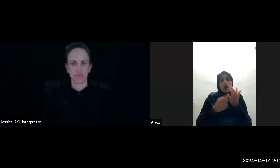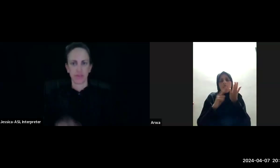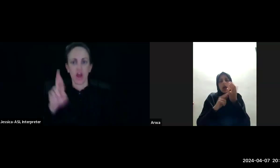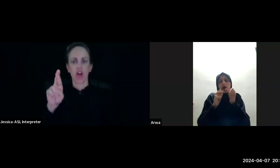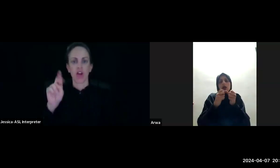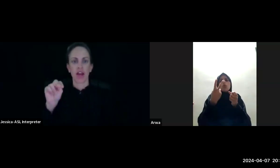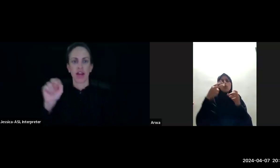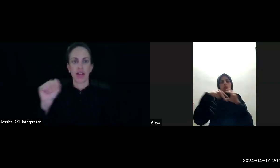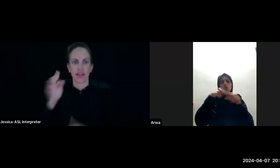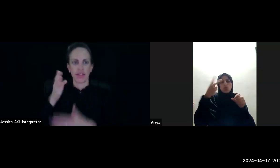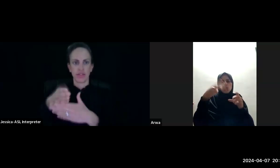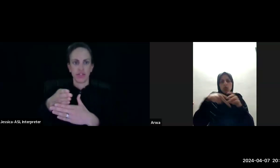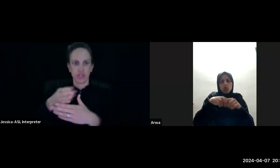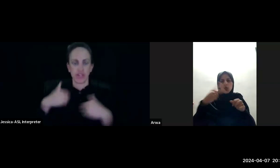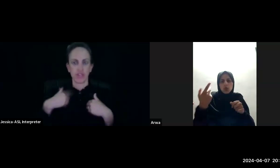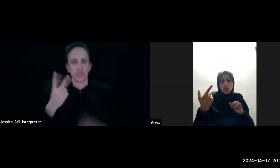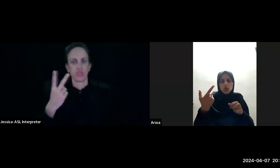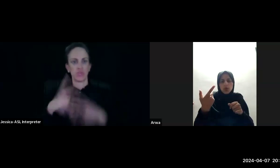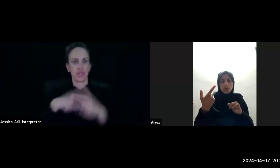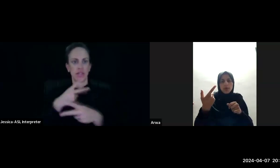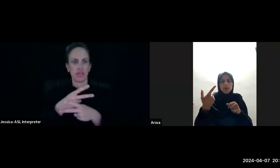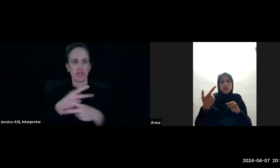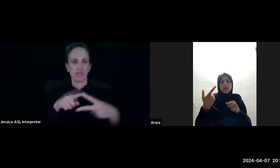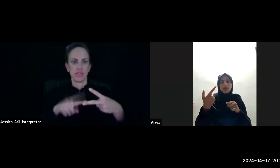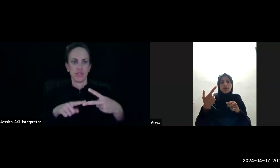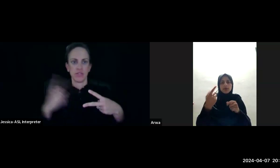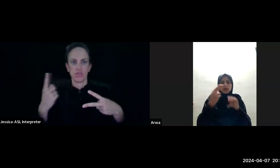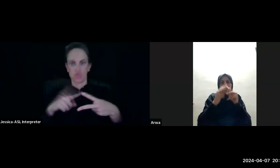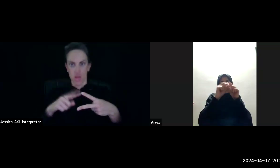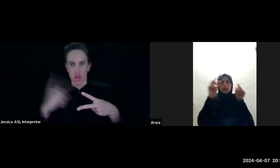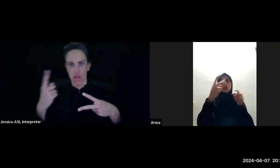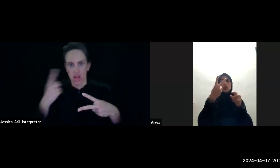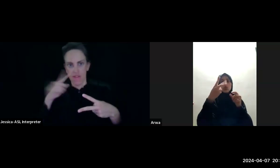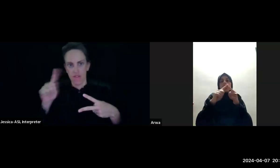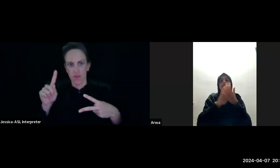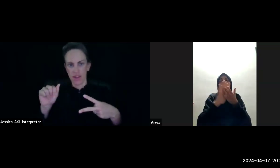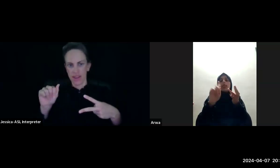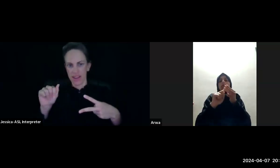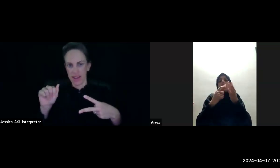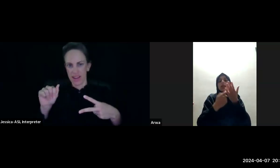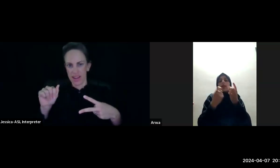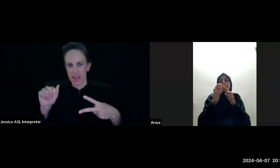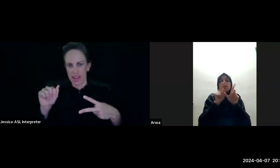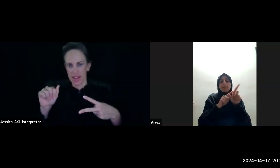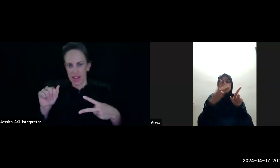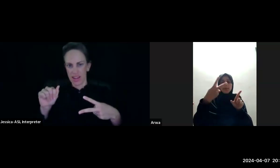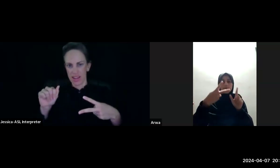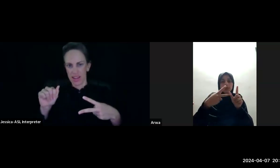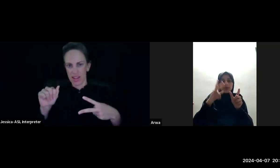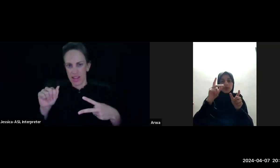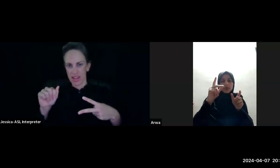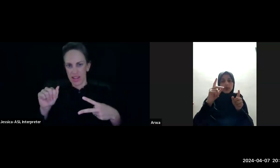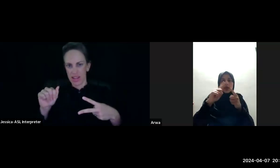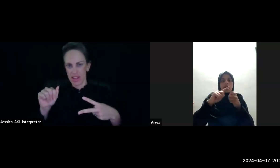one is called as Antisense Oligonucleotides Therapy and the second one is called Translational ___ Through